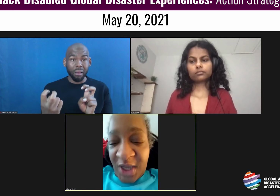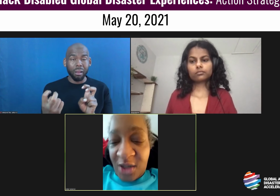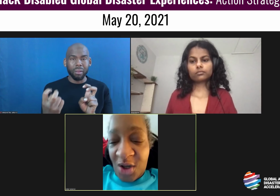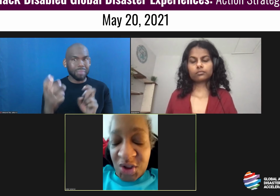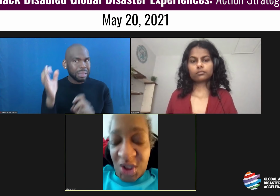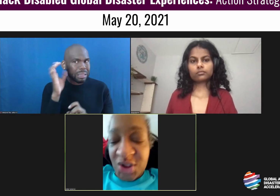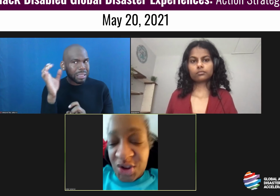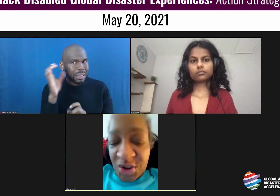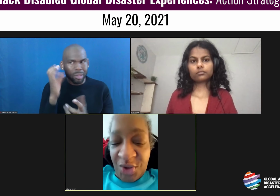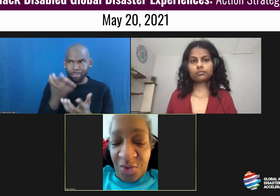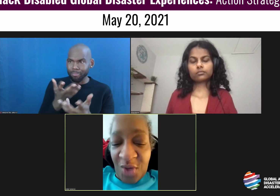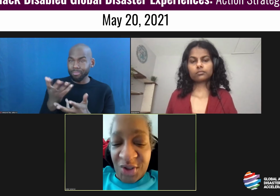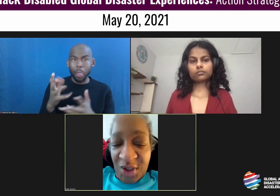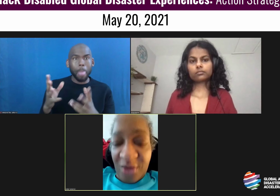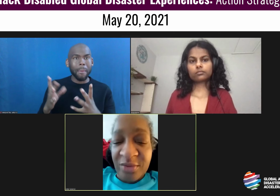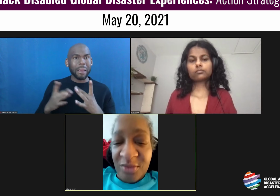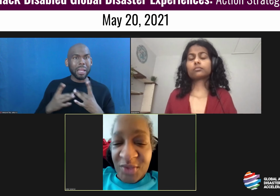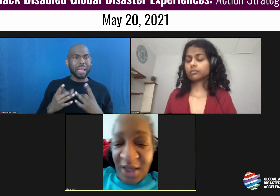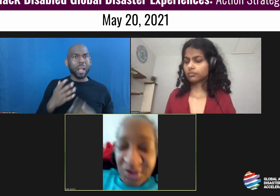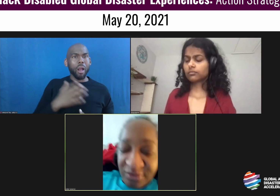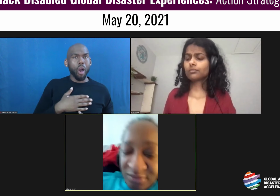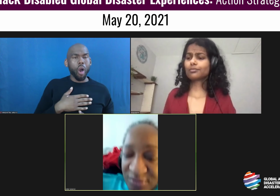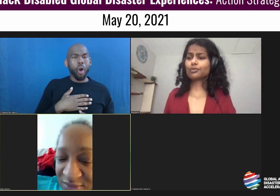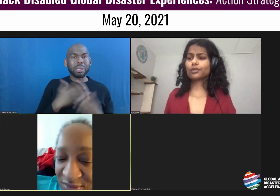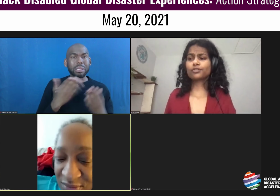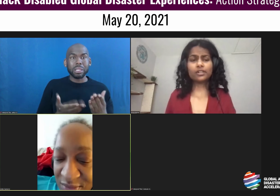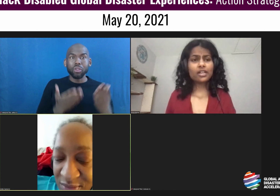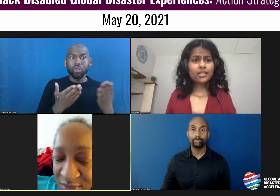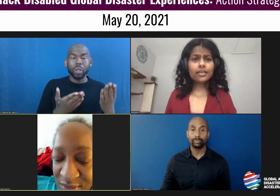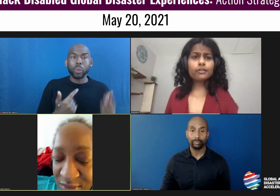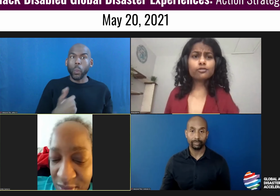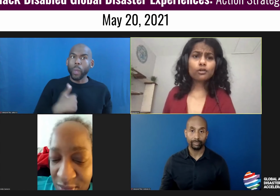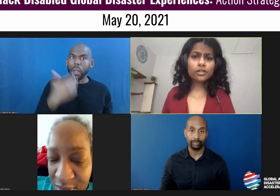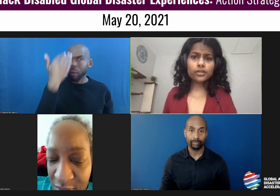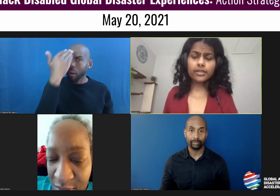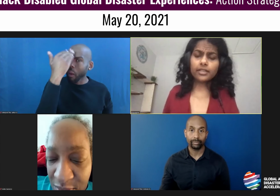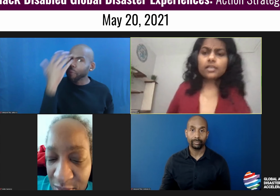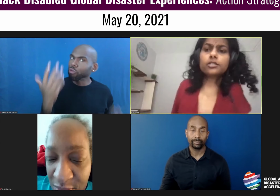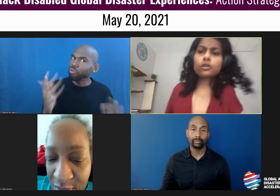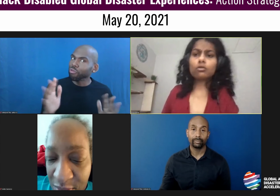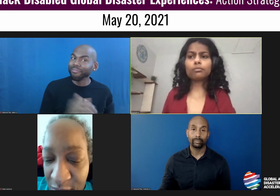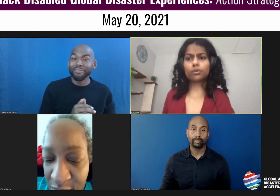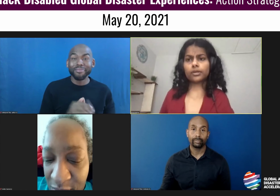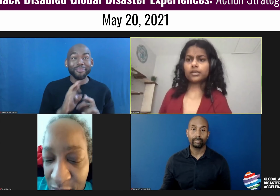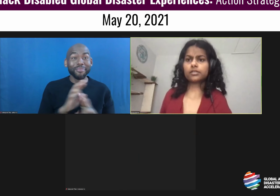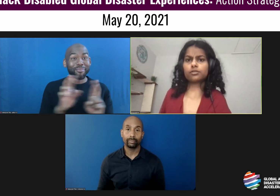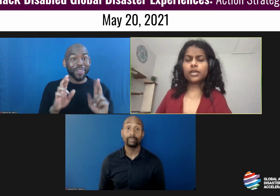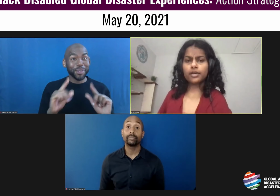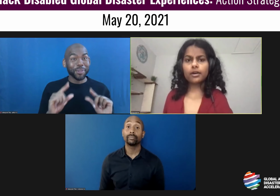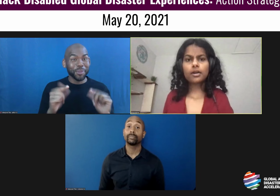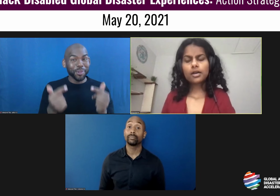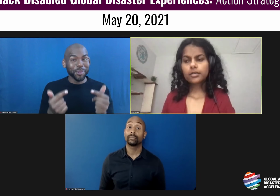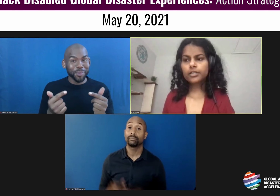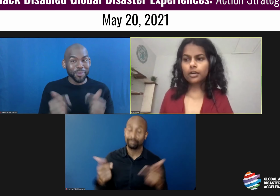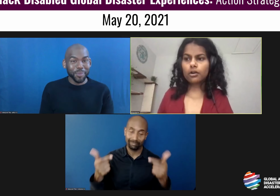our suggestions because we're the ones that know. Thanks. Beautiful. Thank you so much, Anita, that is so important to hear. Dikko,